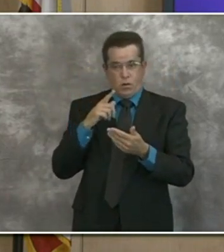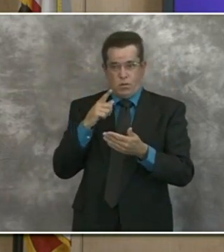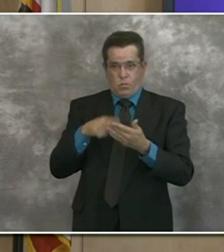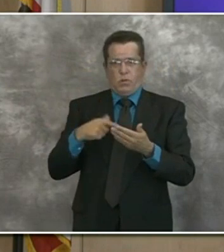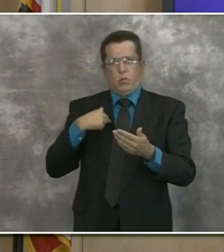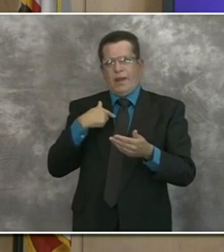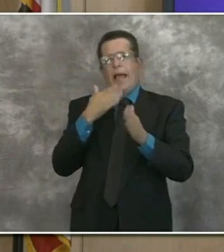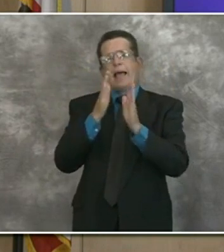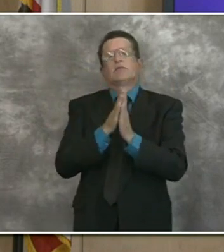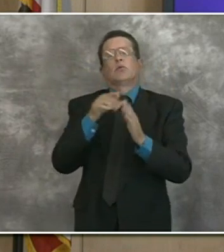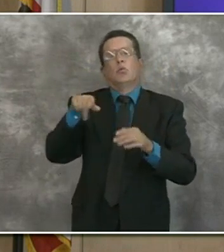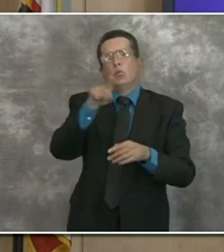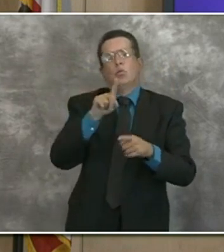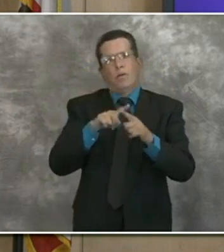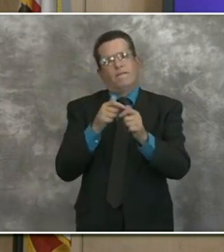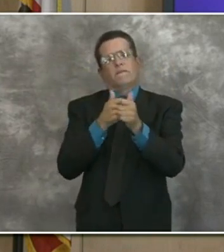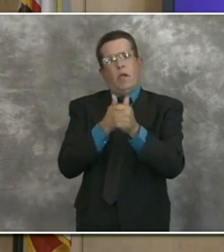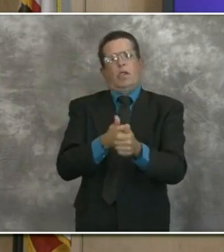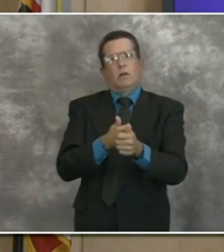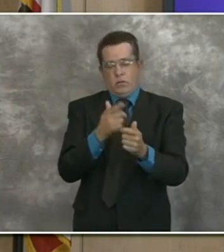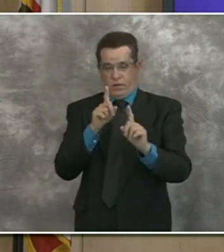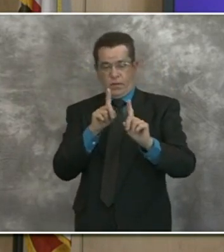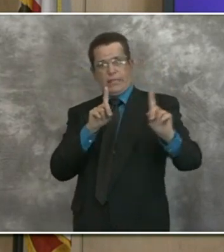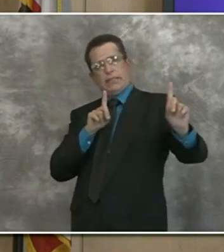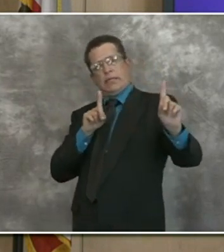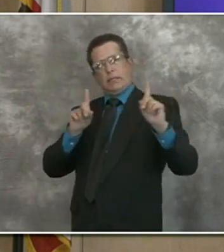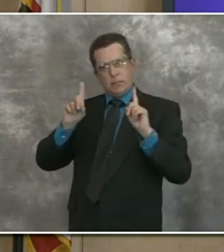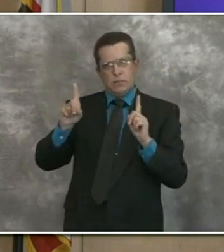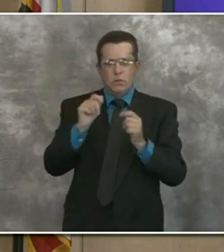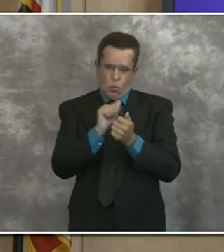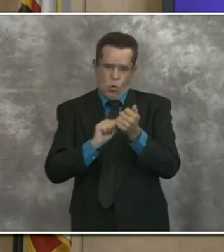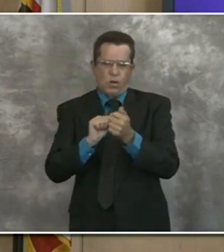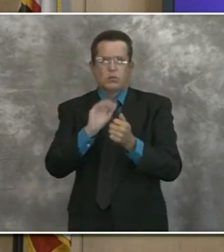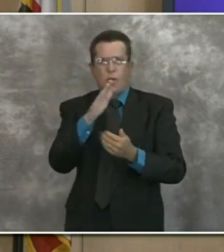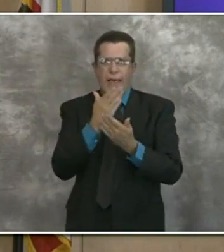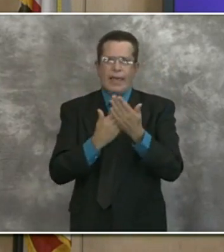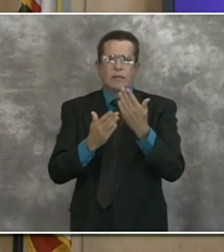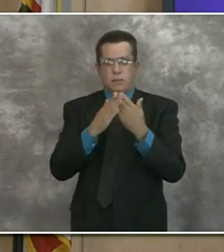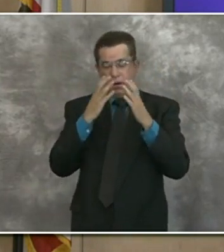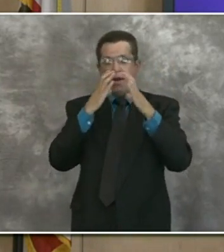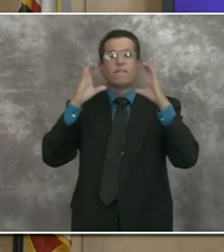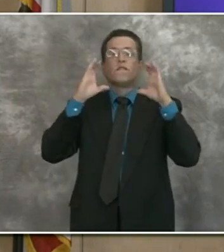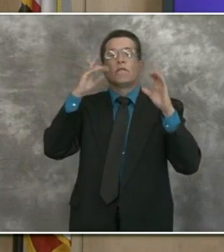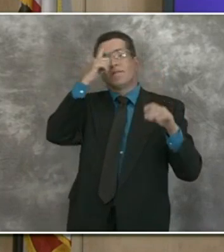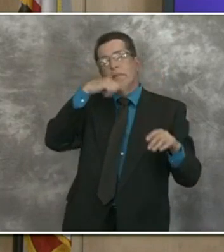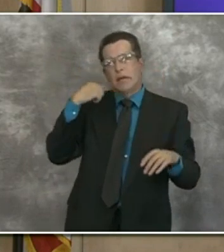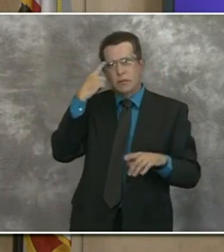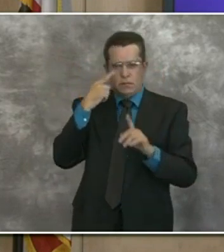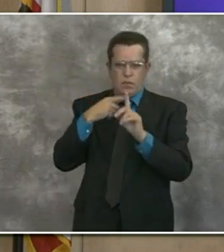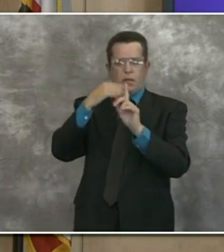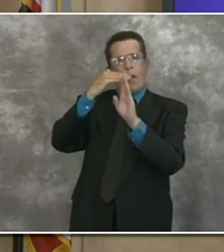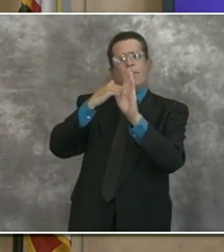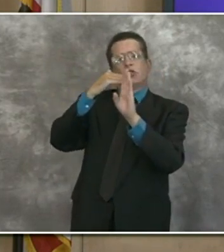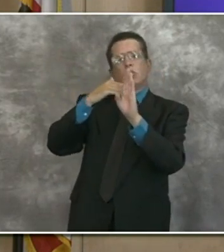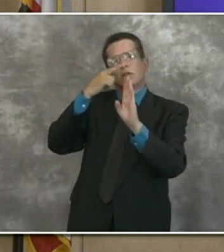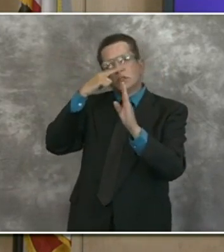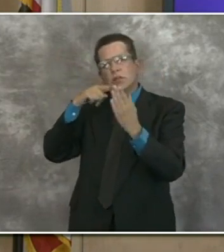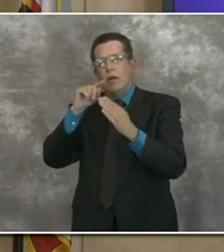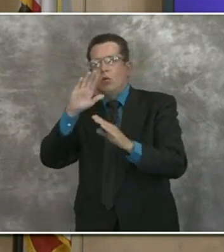PATH WE WANT TO MAKE SURE WE'RE CONTINUING TO BE MINDFUL OF ALL OF THE VARIOUS TYPES OF THINGS THAT WE'VE ASKED FOLKS